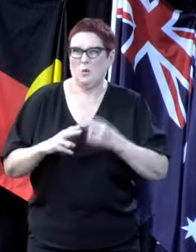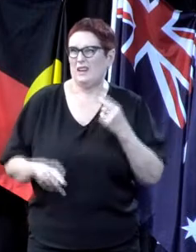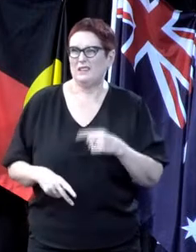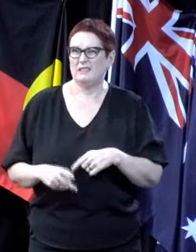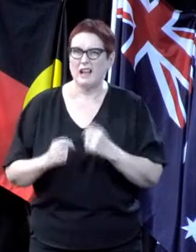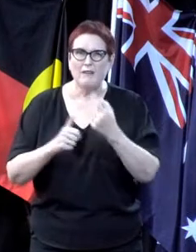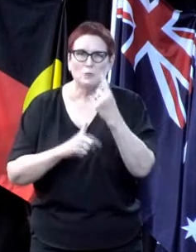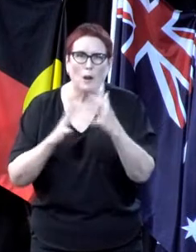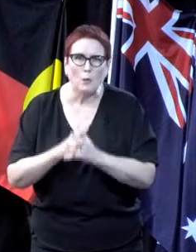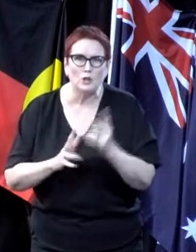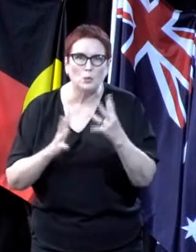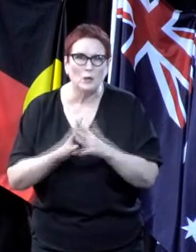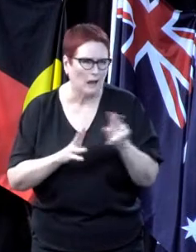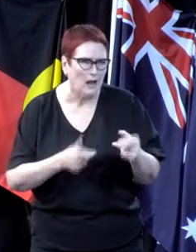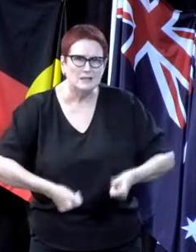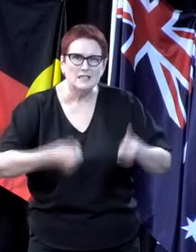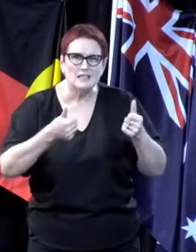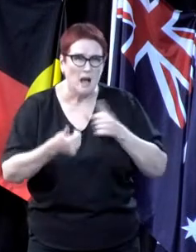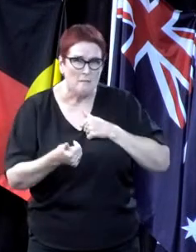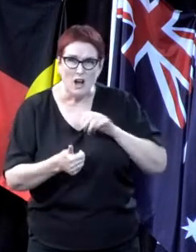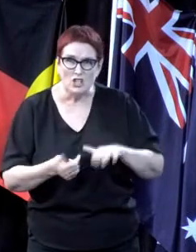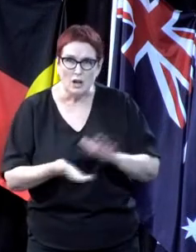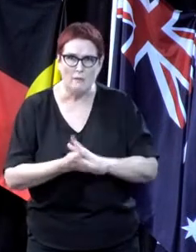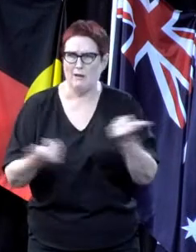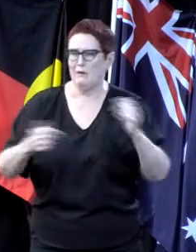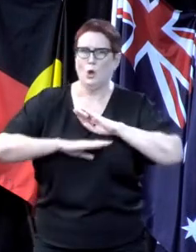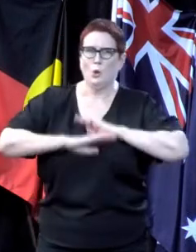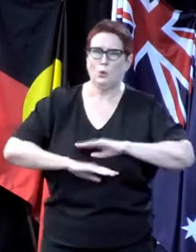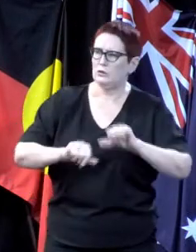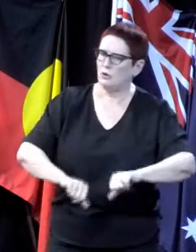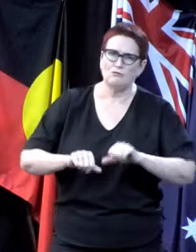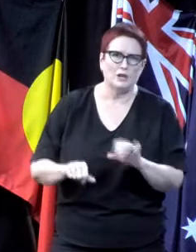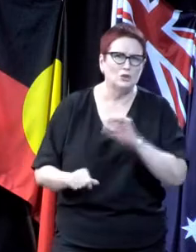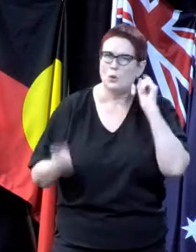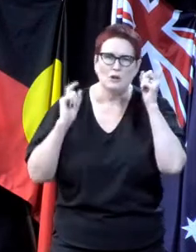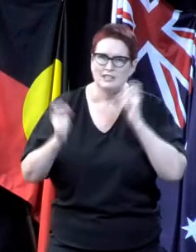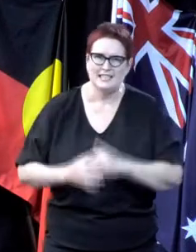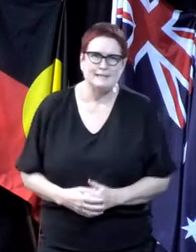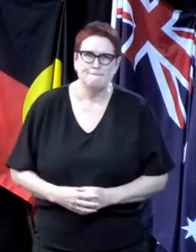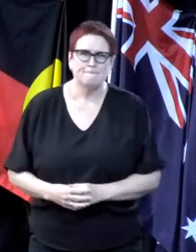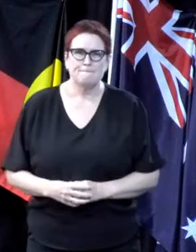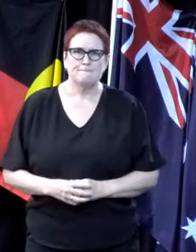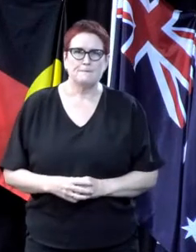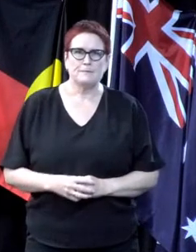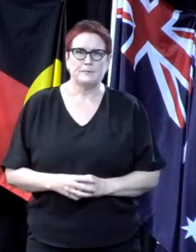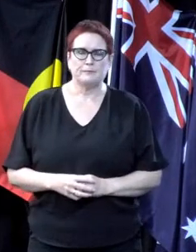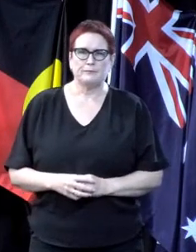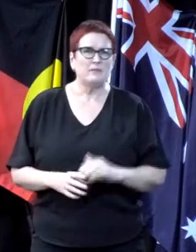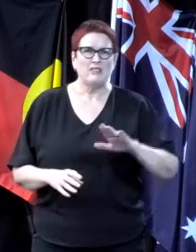once they saw the success and the happiness of their child and had their own child's voice about never wanting to return to what was before.